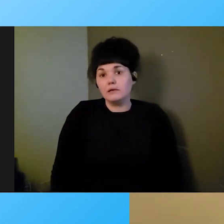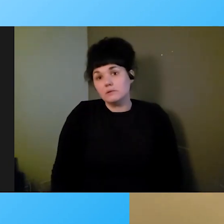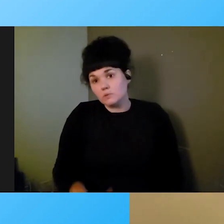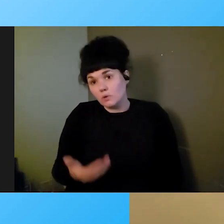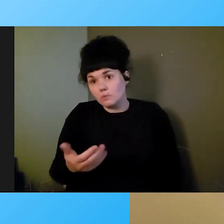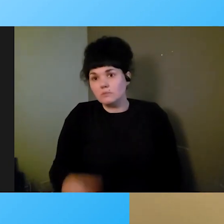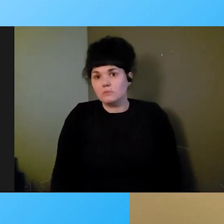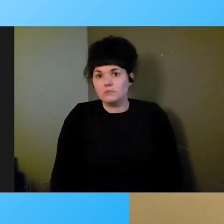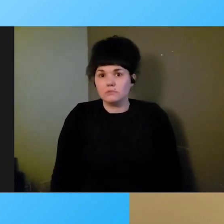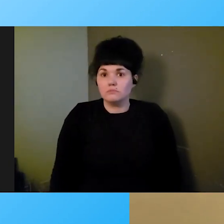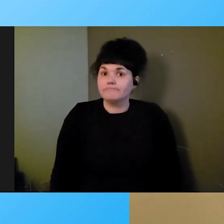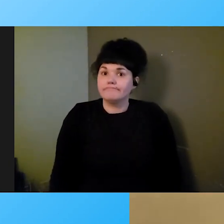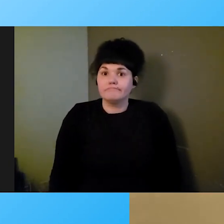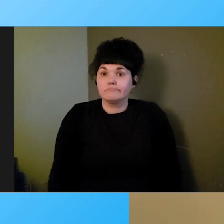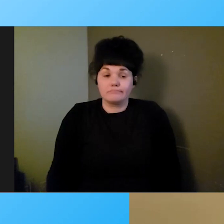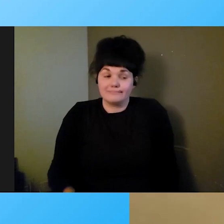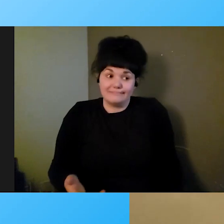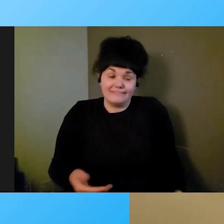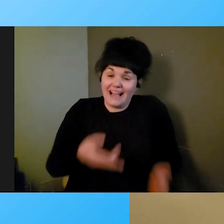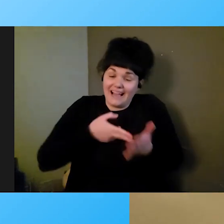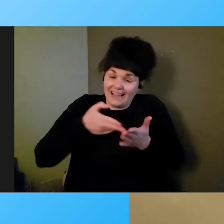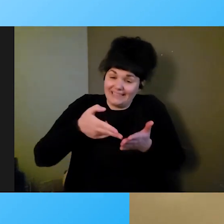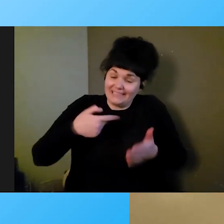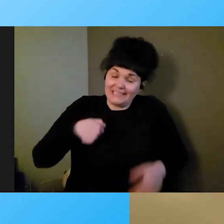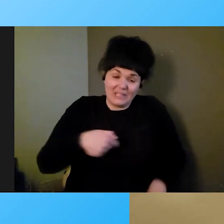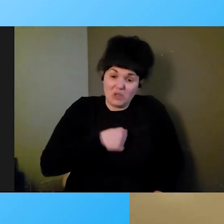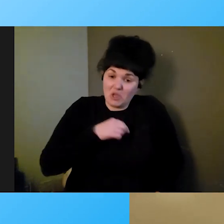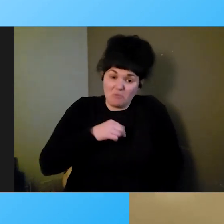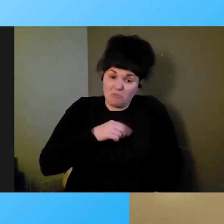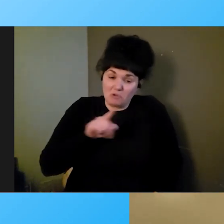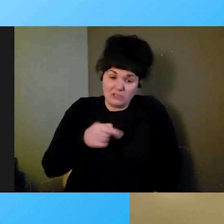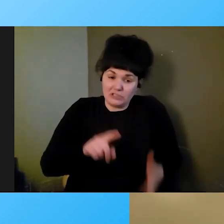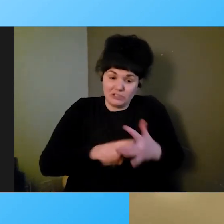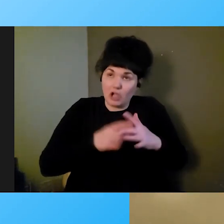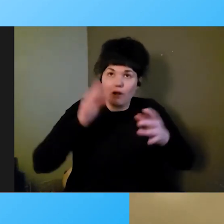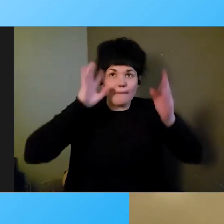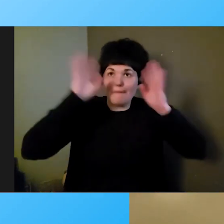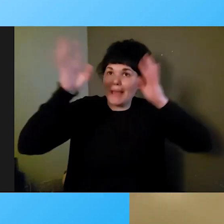we just started making it up because we really hadn't done